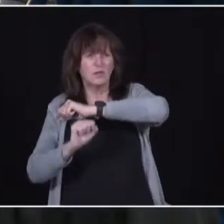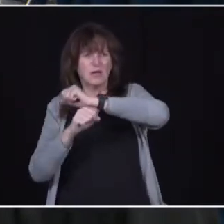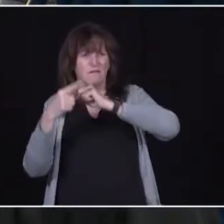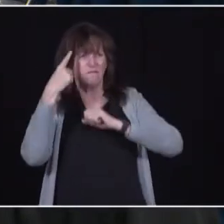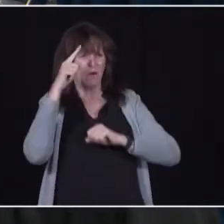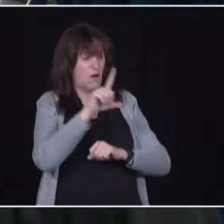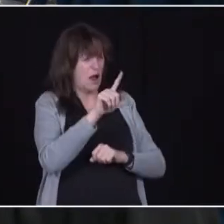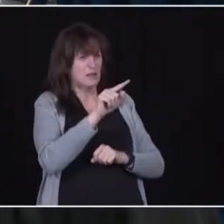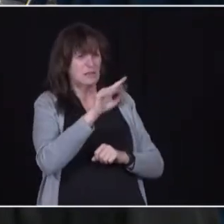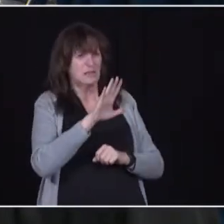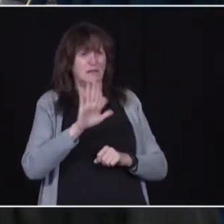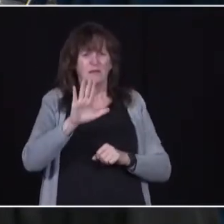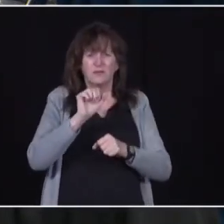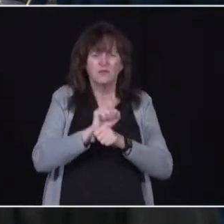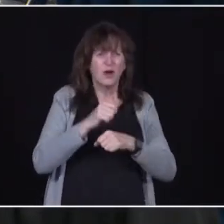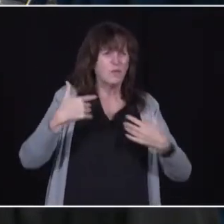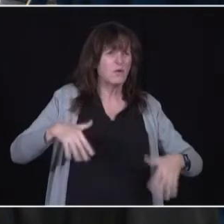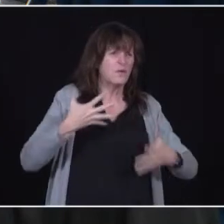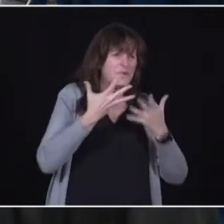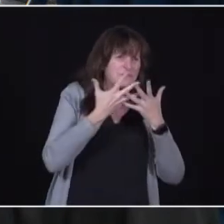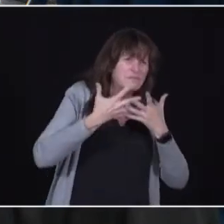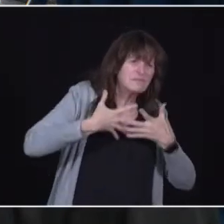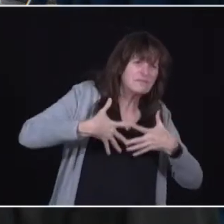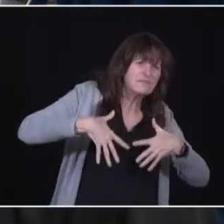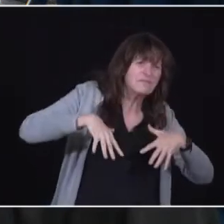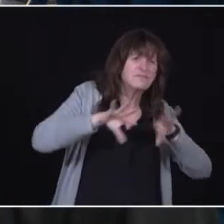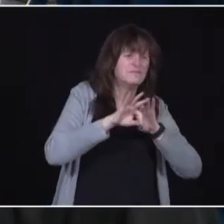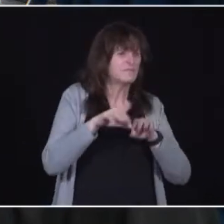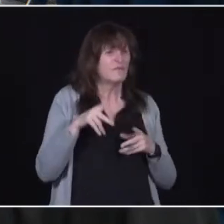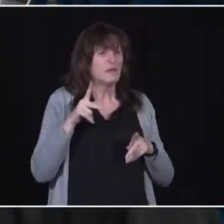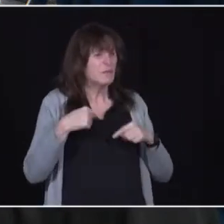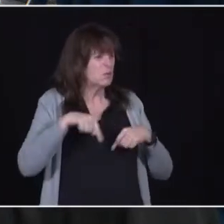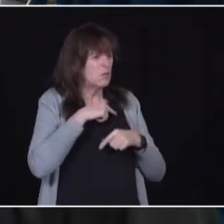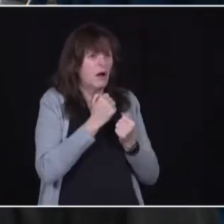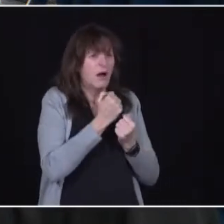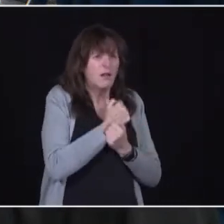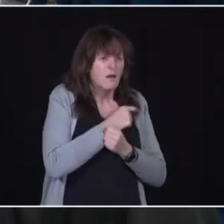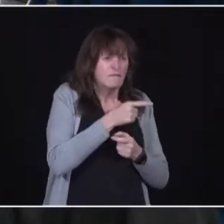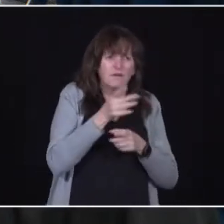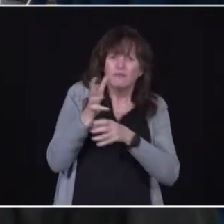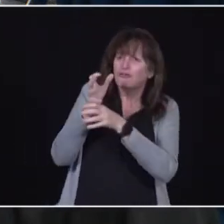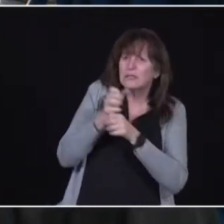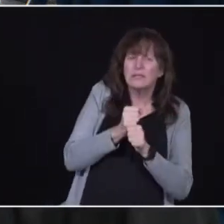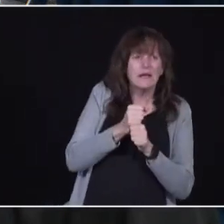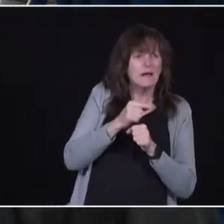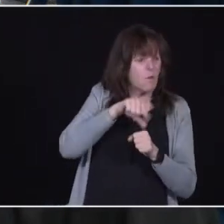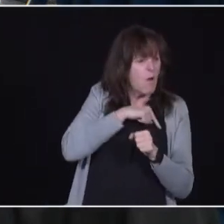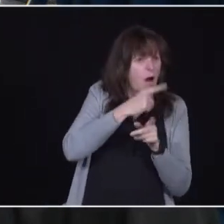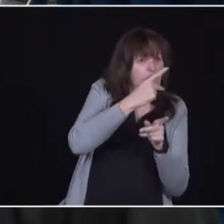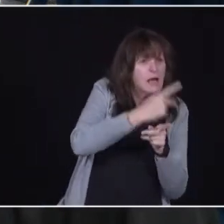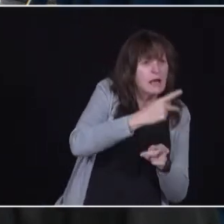so our loved ones receive the quality of care they need and deserve. Our government is committed to modernizing